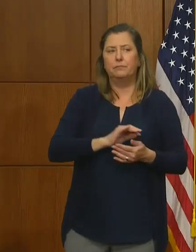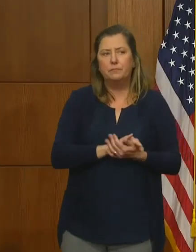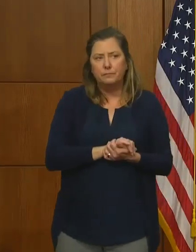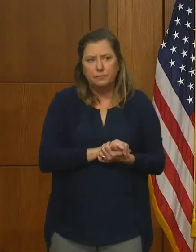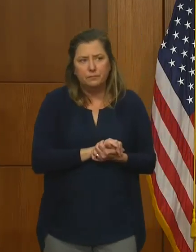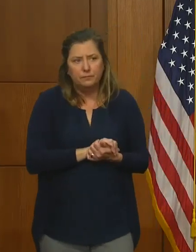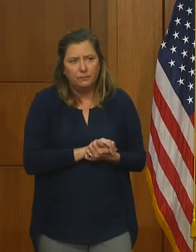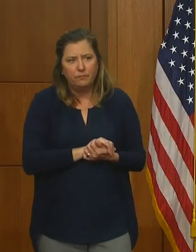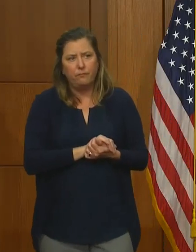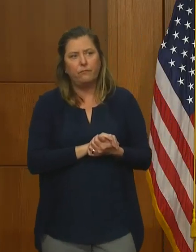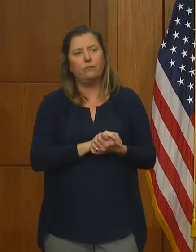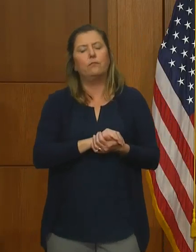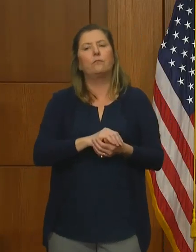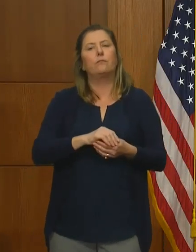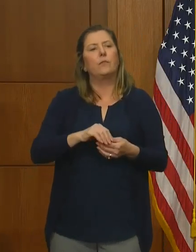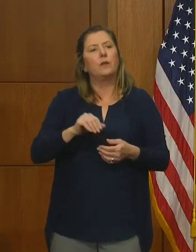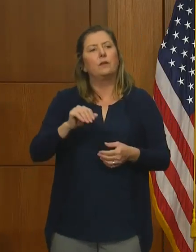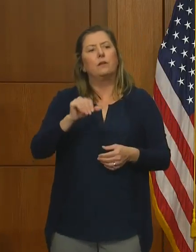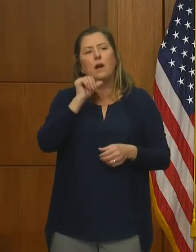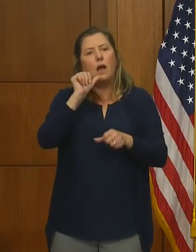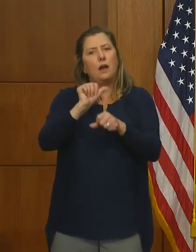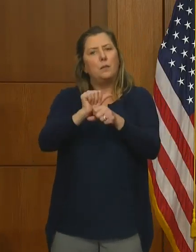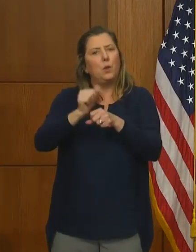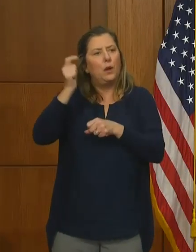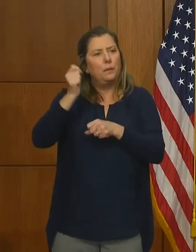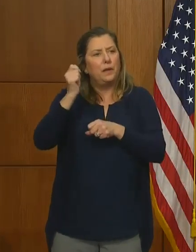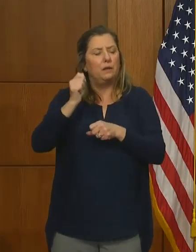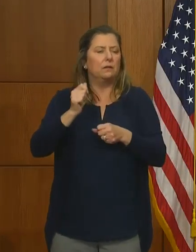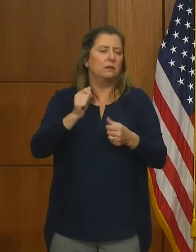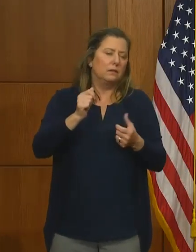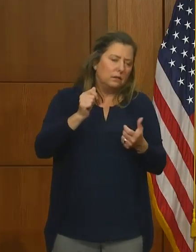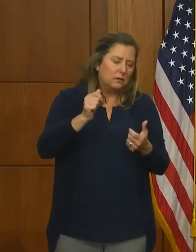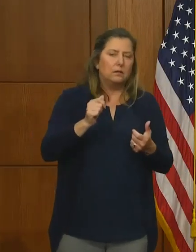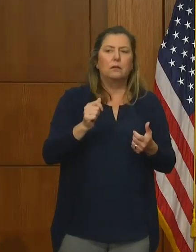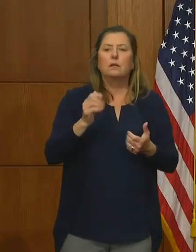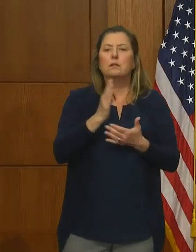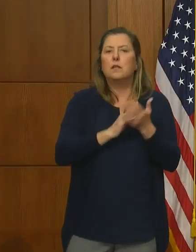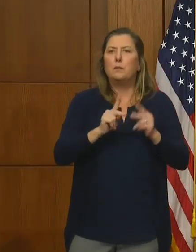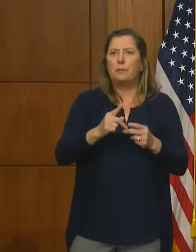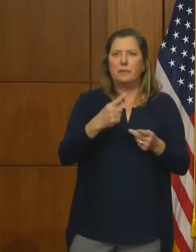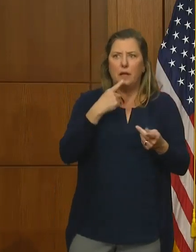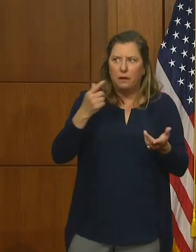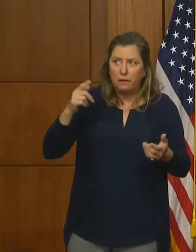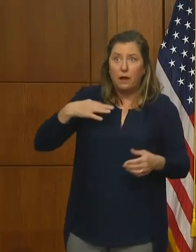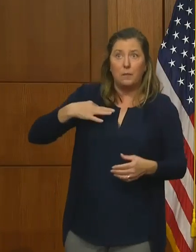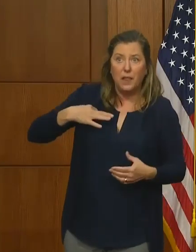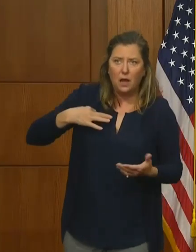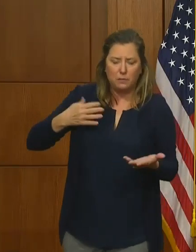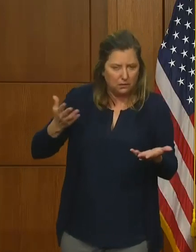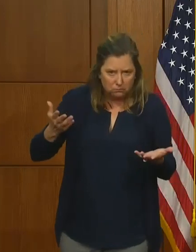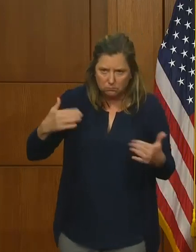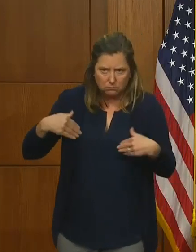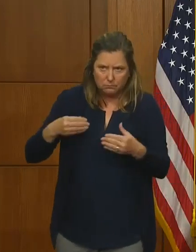MONDAY. PROGRAM FOR THE WORKERS.